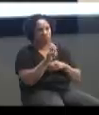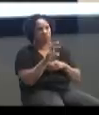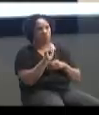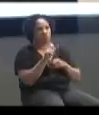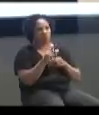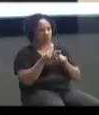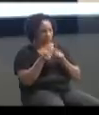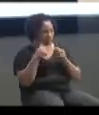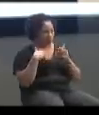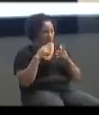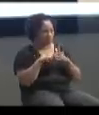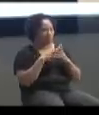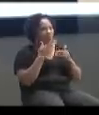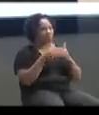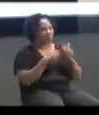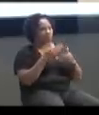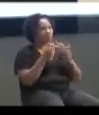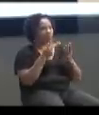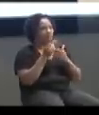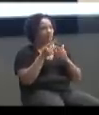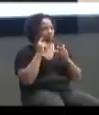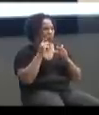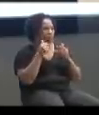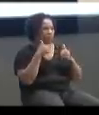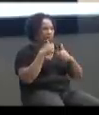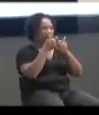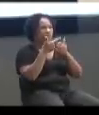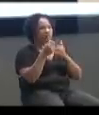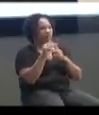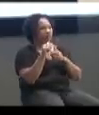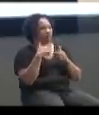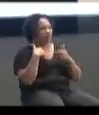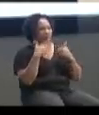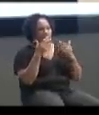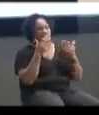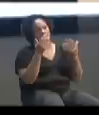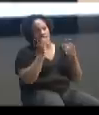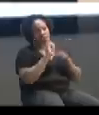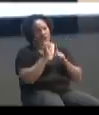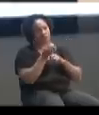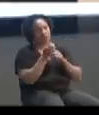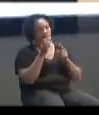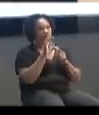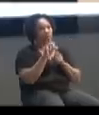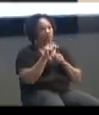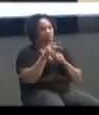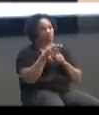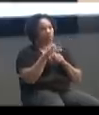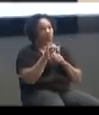STEP FURTHER BY CHALLENGING GSA TO ACHIEVE A ZERO ENVIRONMENTAL FOOTPRINT BY 2020.